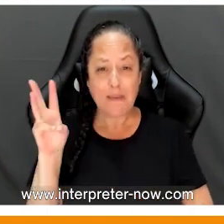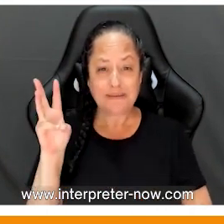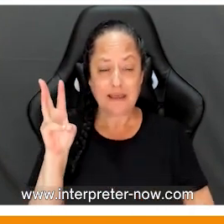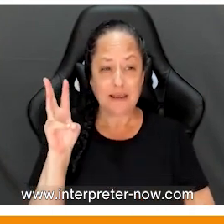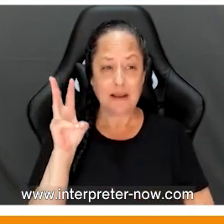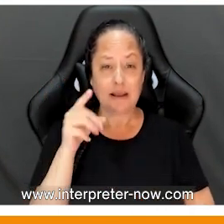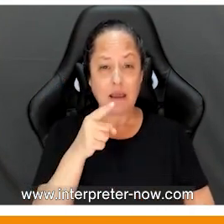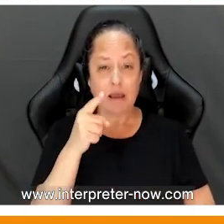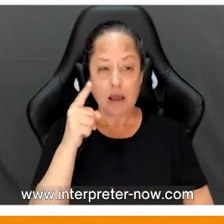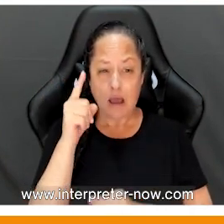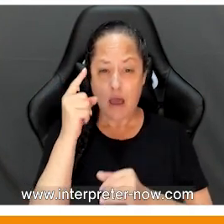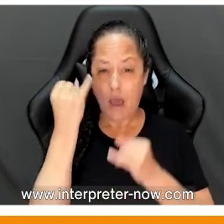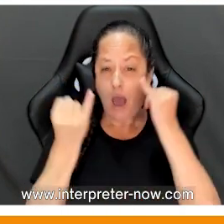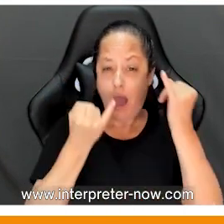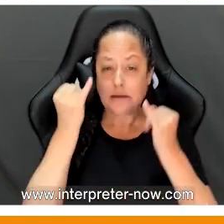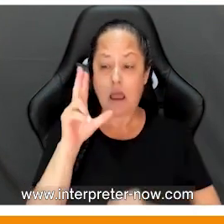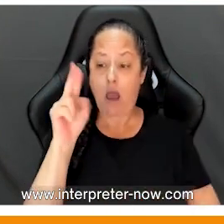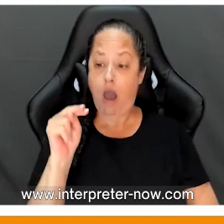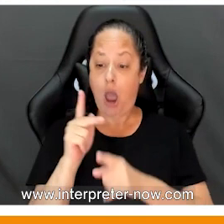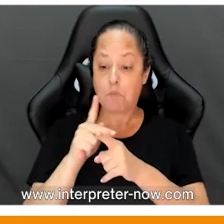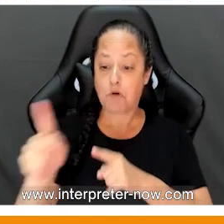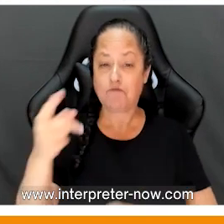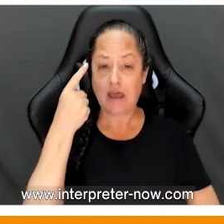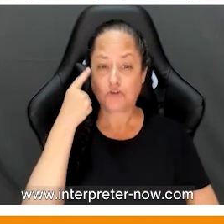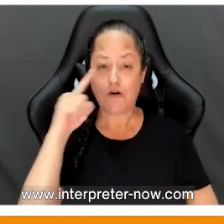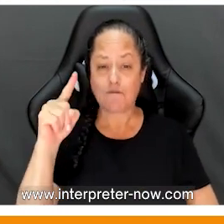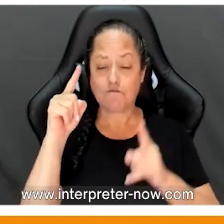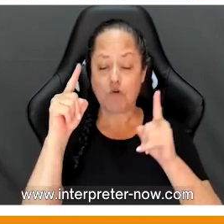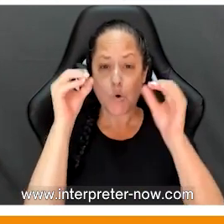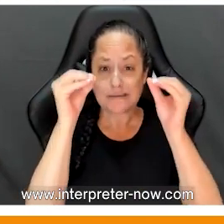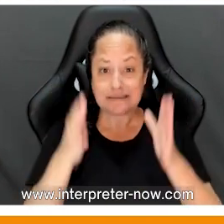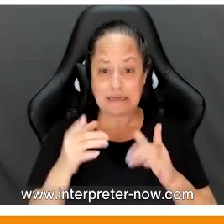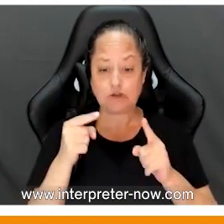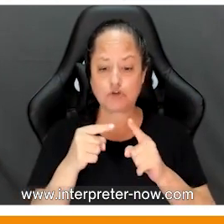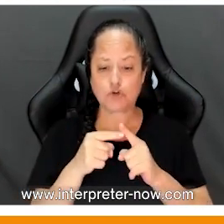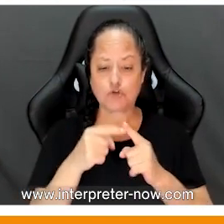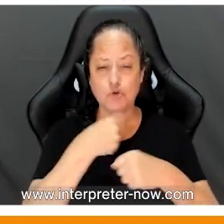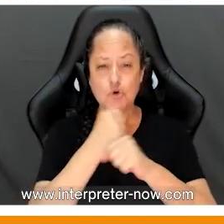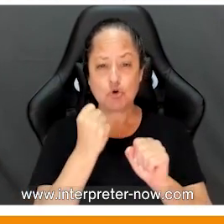There's this idea of, is it unprofessional for a teacher to be creating pornography content